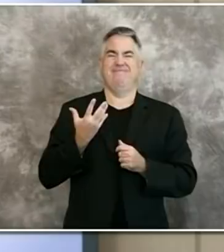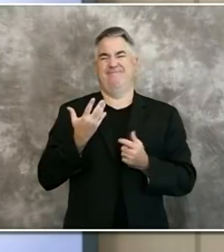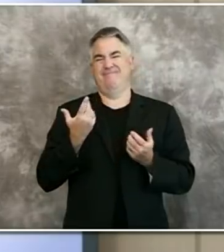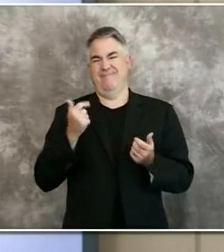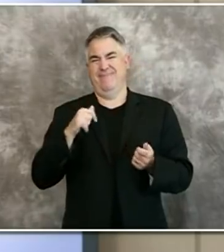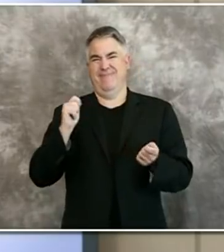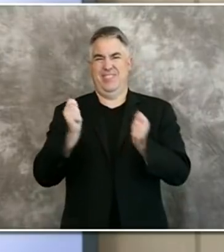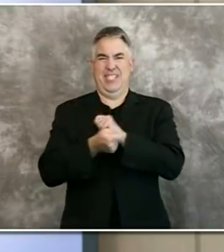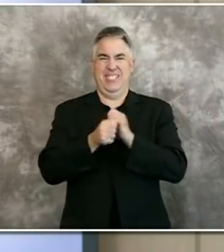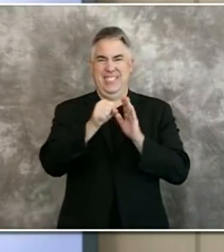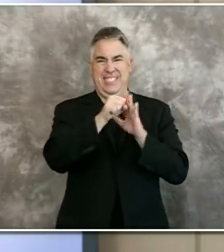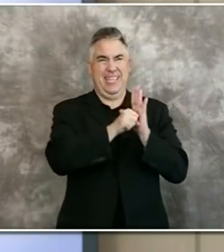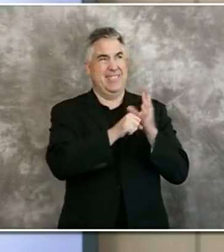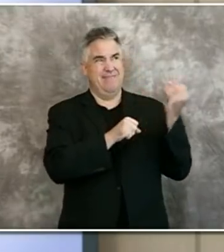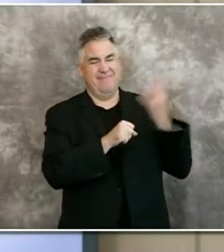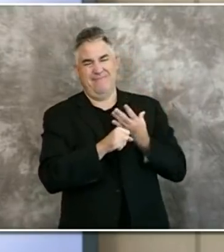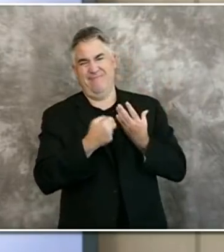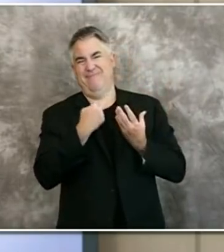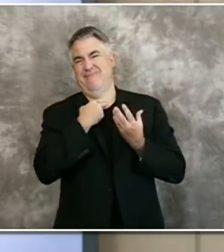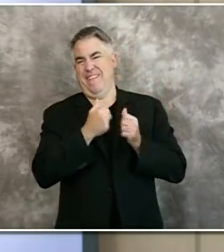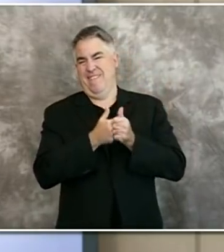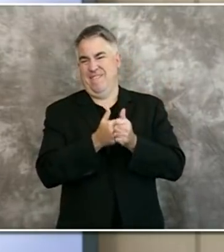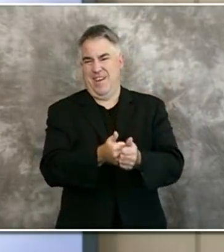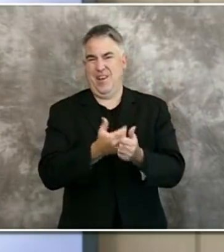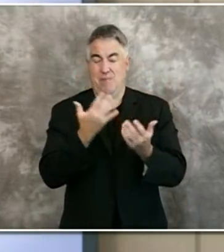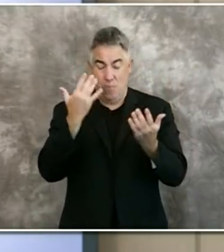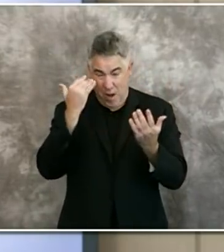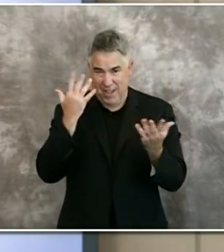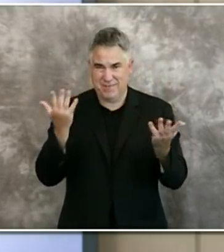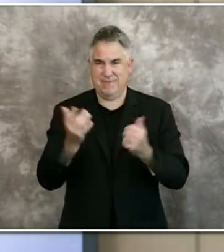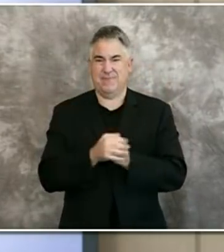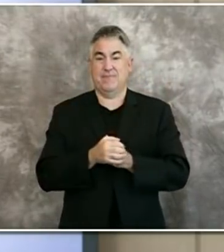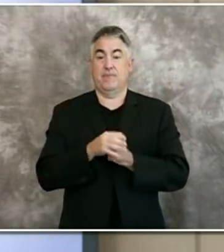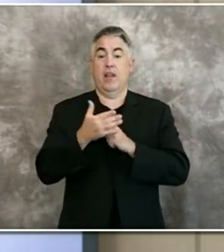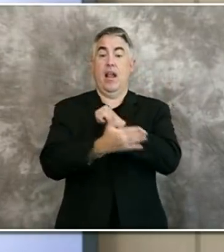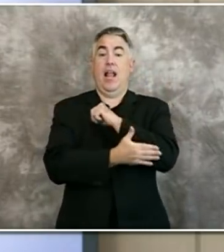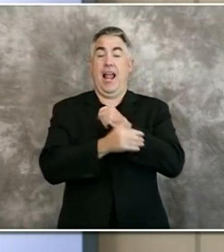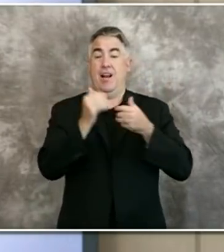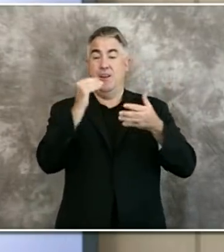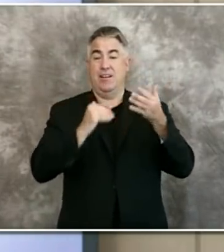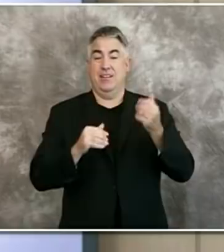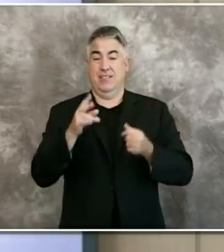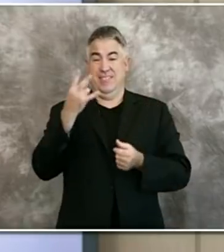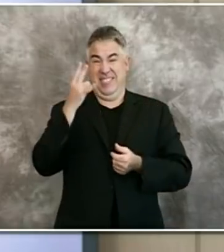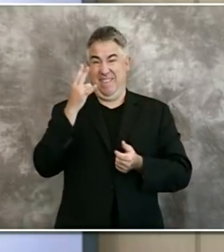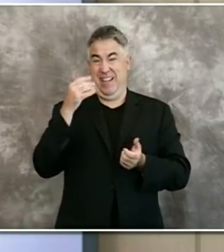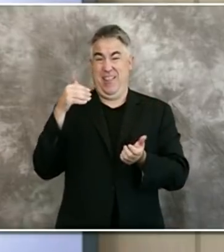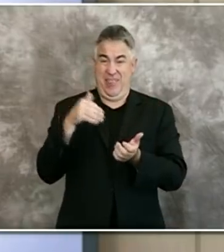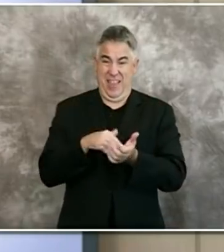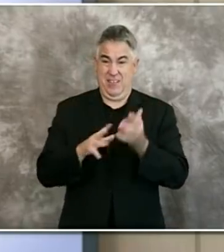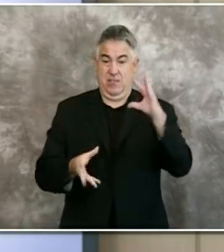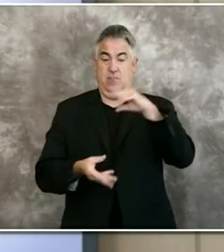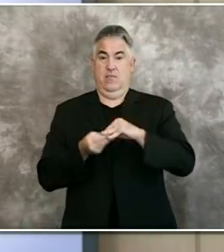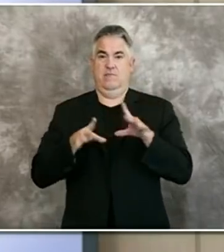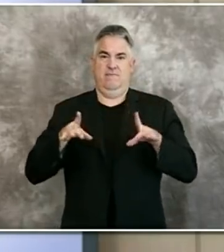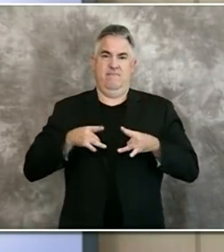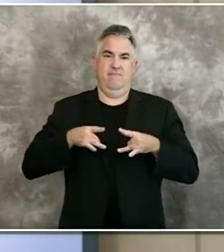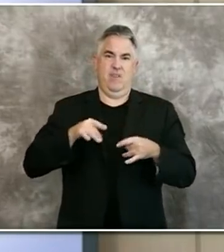MENTIONED THE NO SURPRISE SURE THAT WE ARE OFFICIALLY IN THE PERIOD OF CORRECTIVE ACTIONS OUTLINED BY THE STATE OF